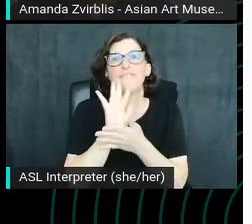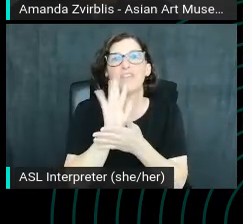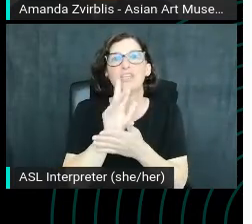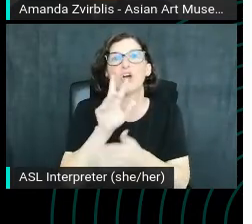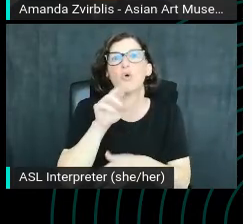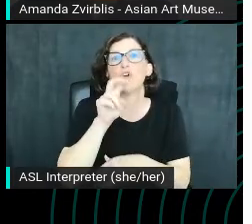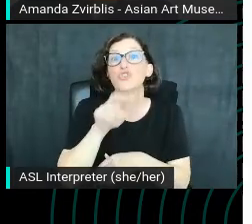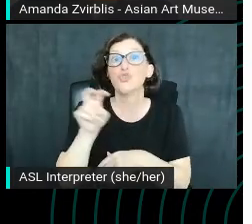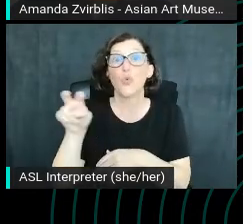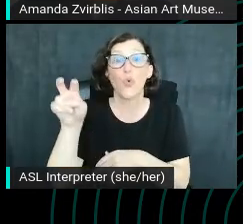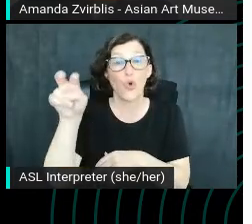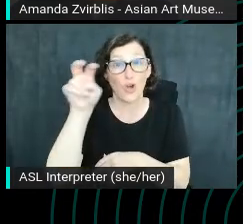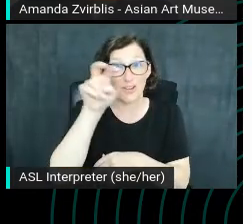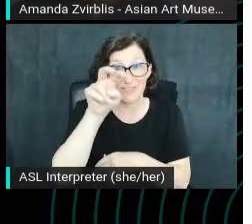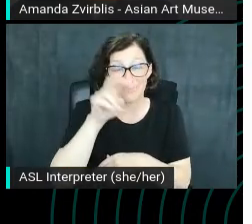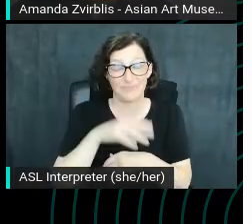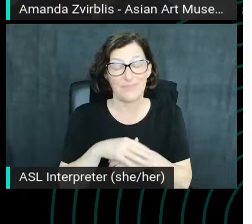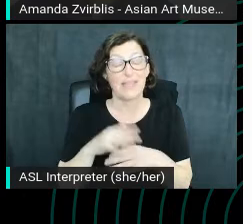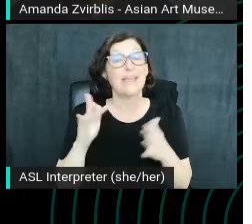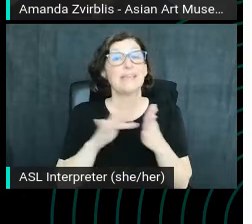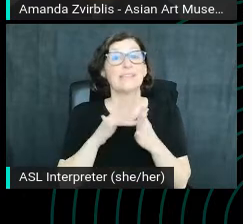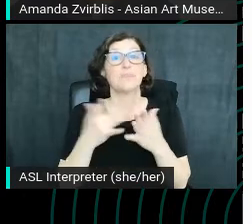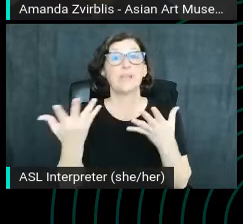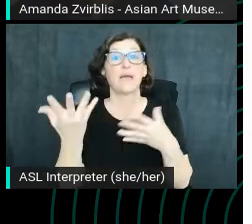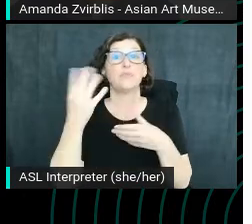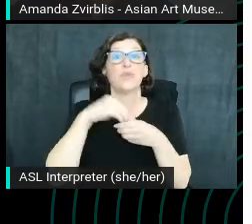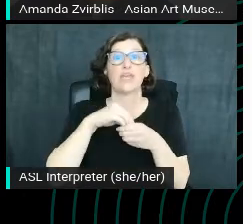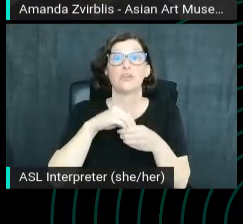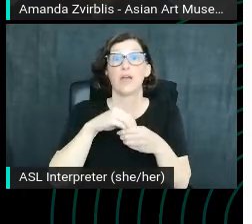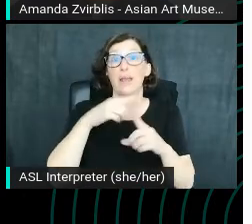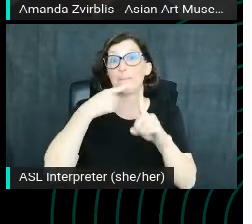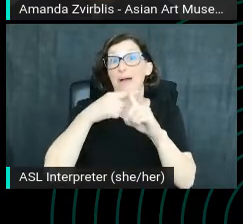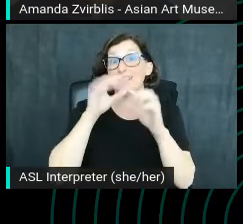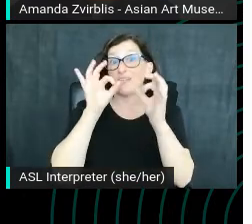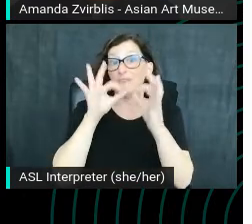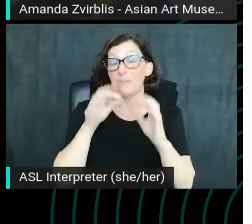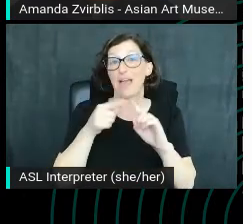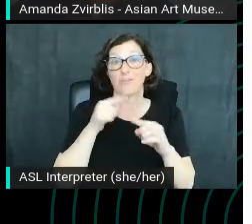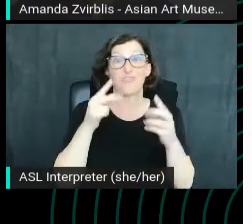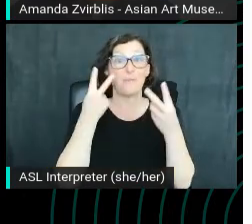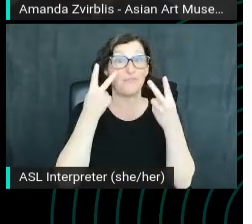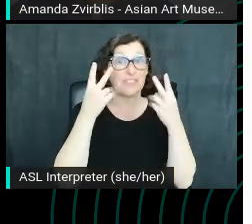Sometimes we integrate positive feedback from our visitors or press into our videos,